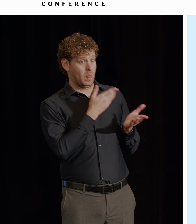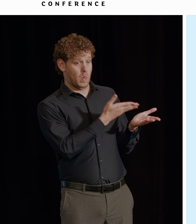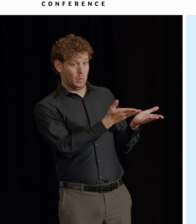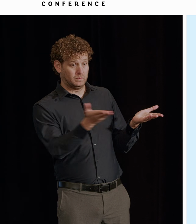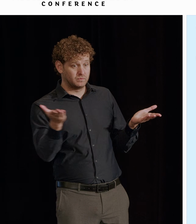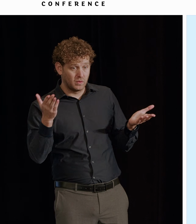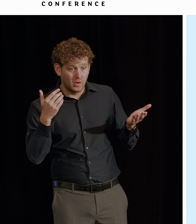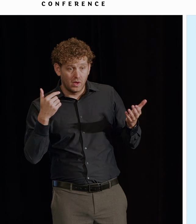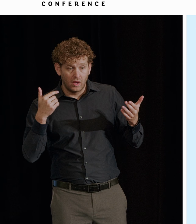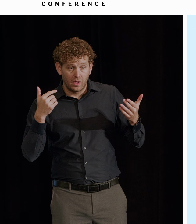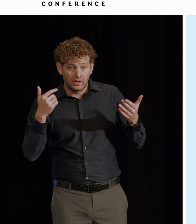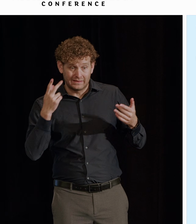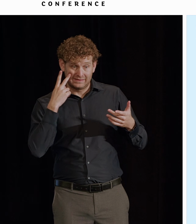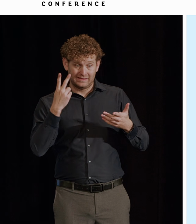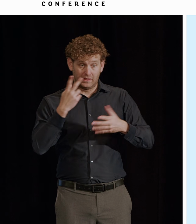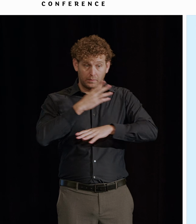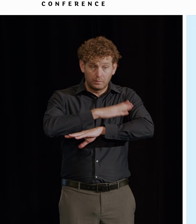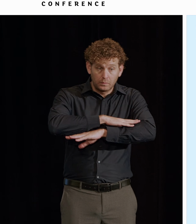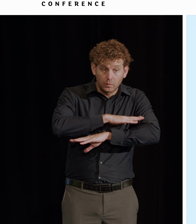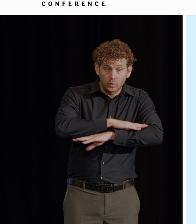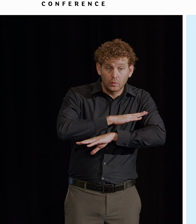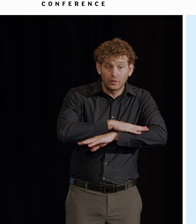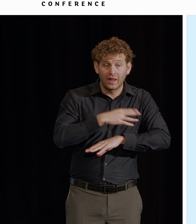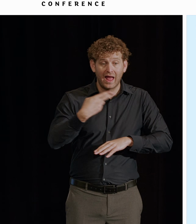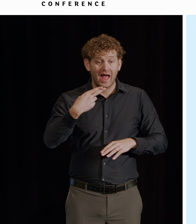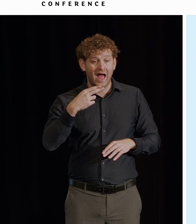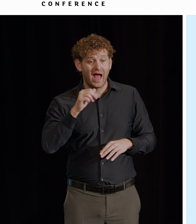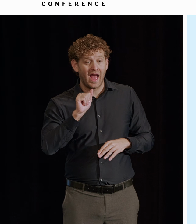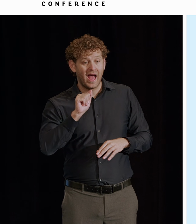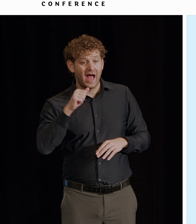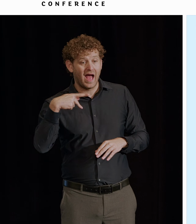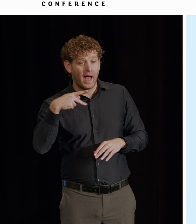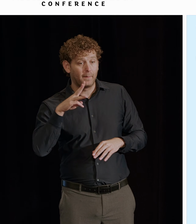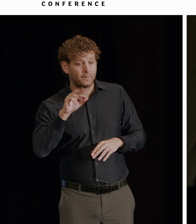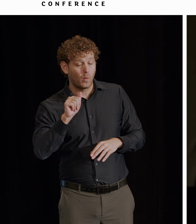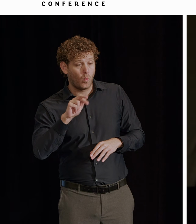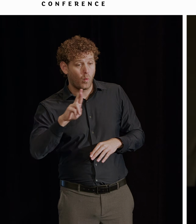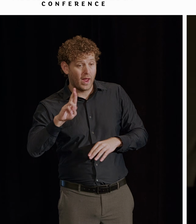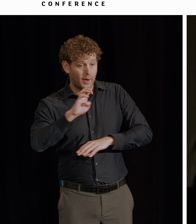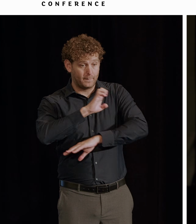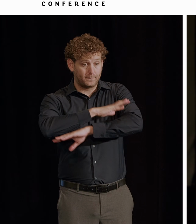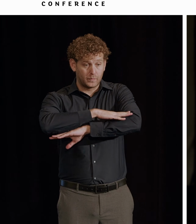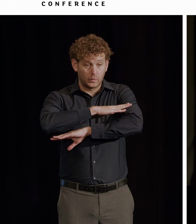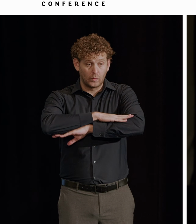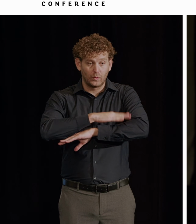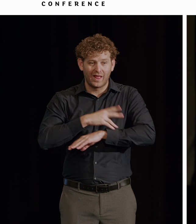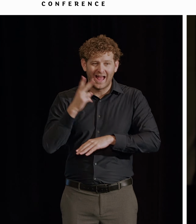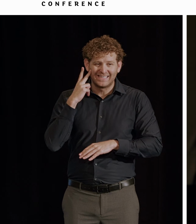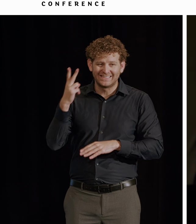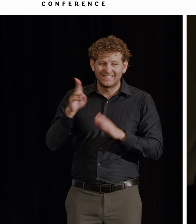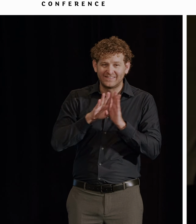and seeing Jack and Dr. Brian here as well, and seeing what, yeah, let's go! (Audience Applauds)